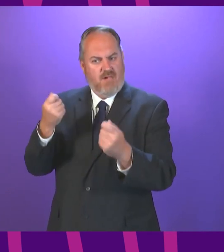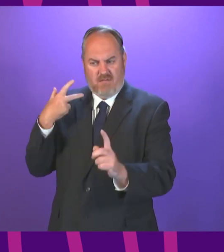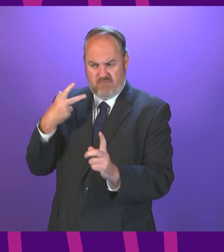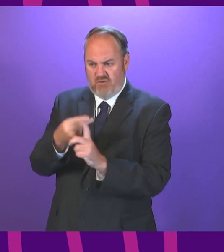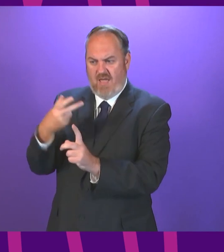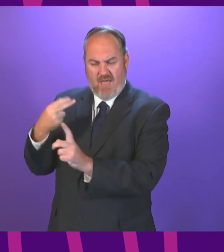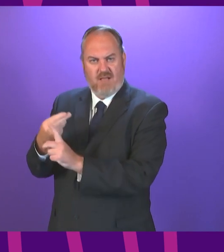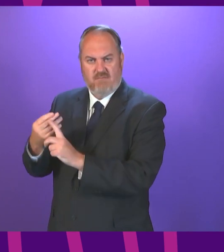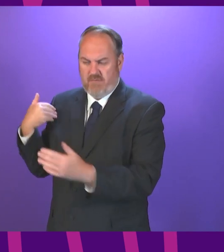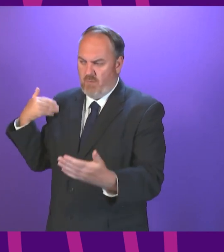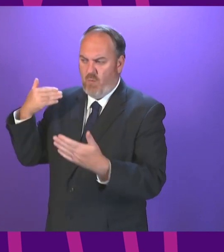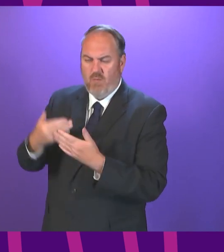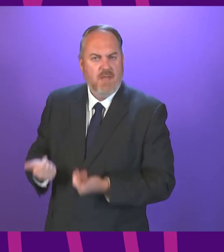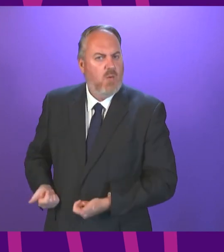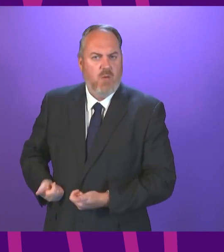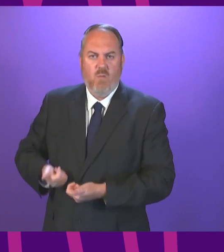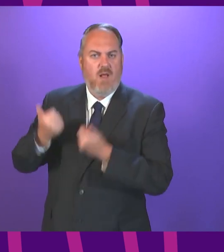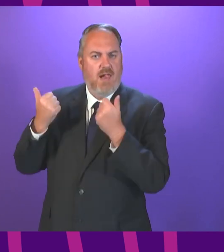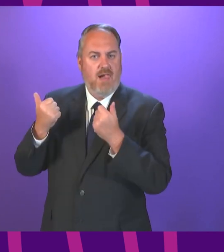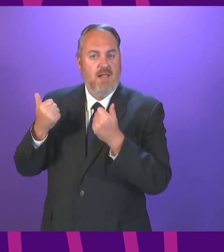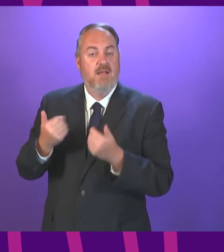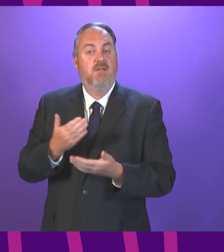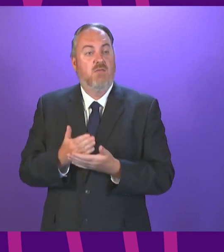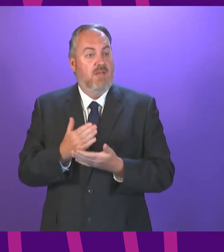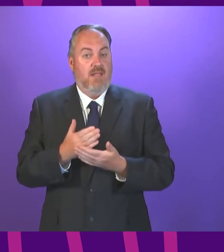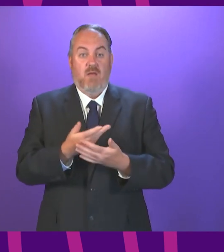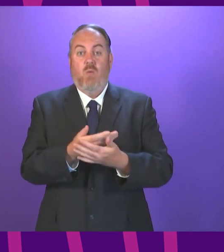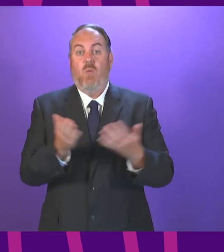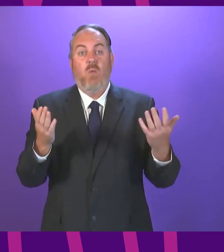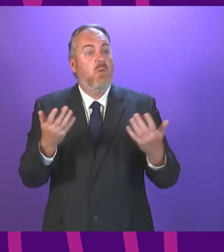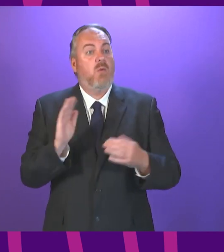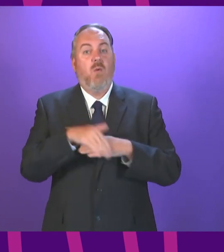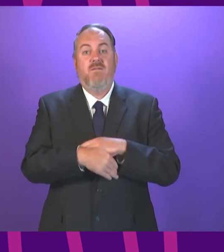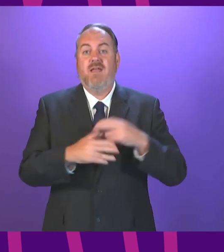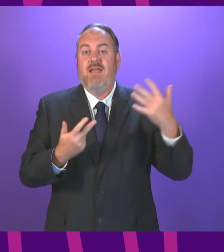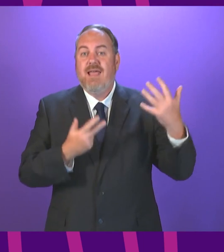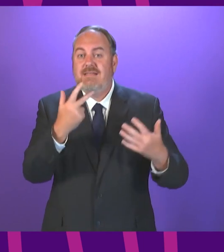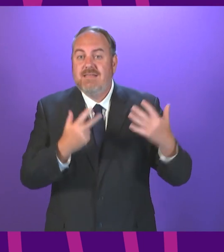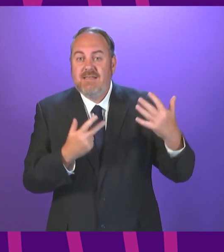We are in the final stages of offering first doses to all adults. More than 80 per cent of